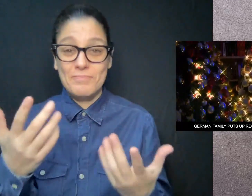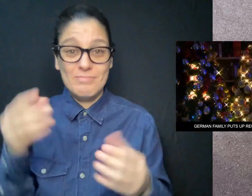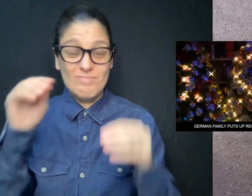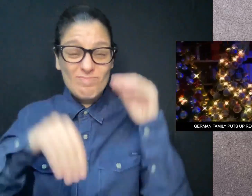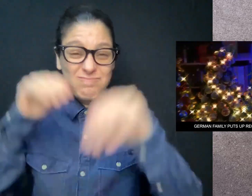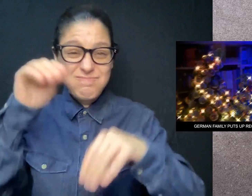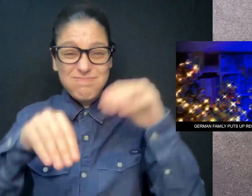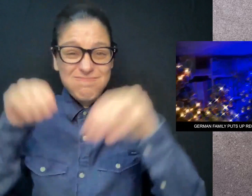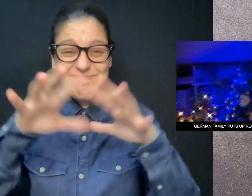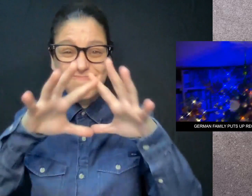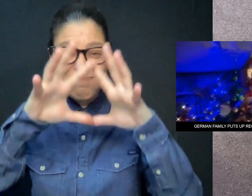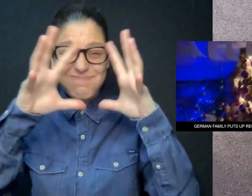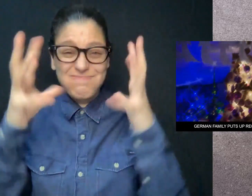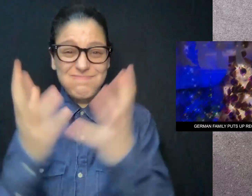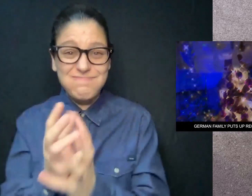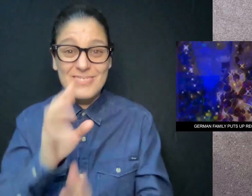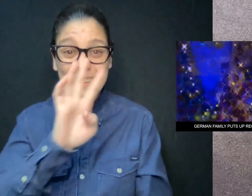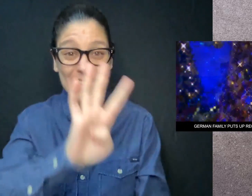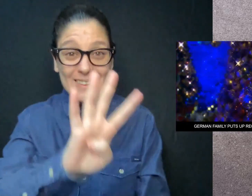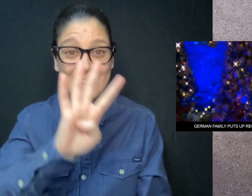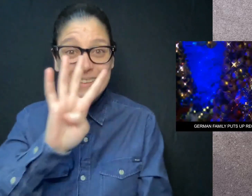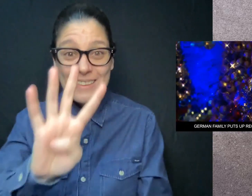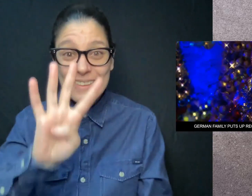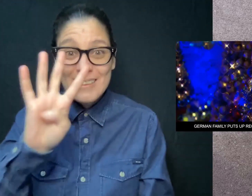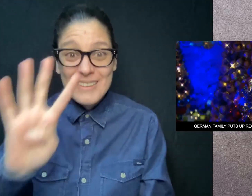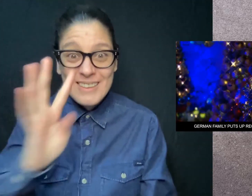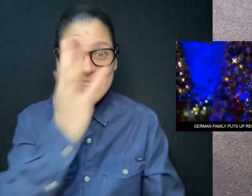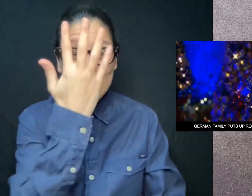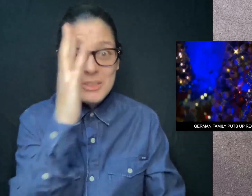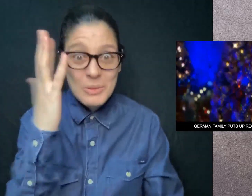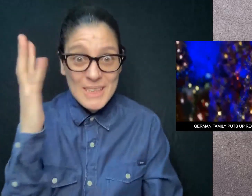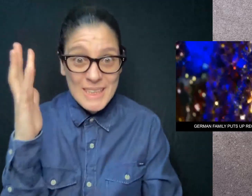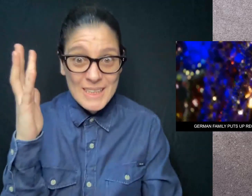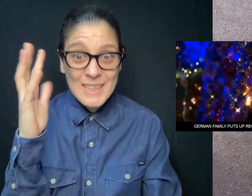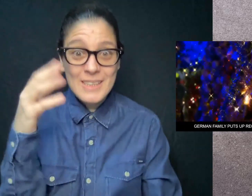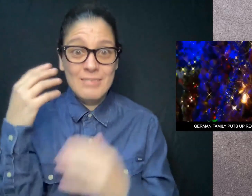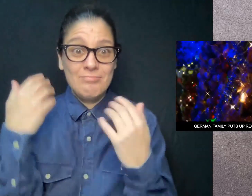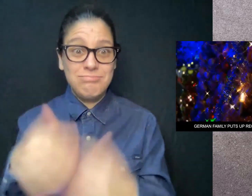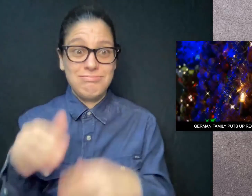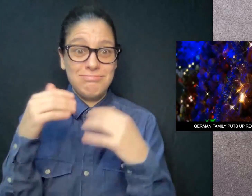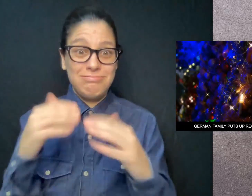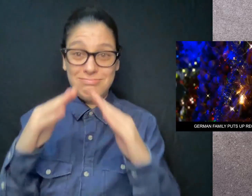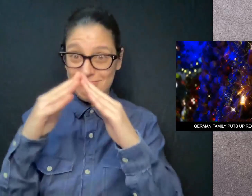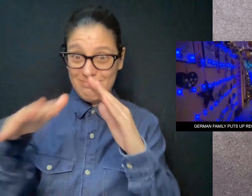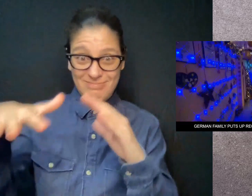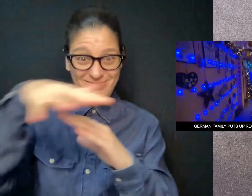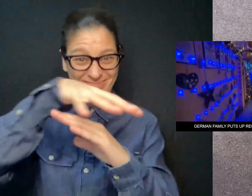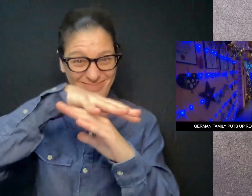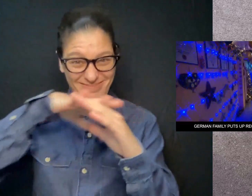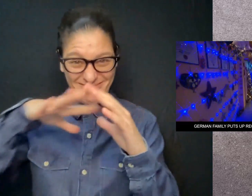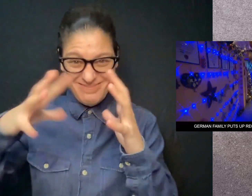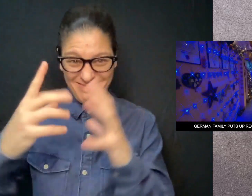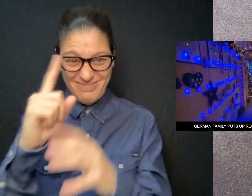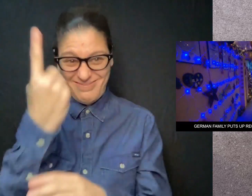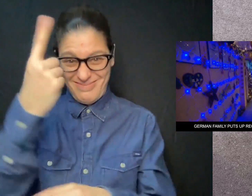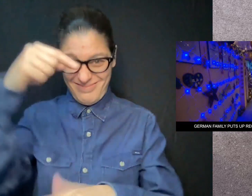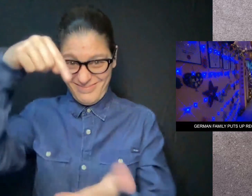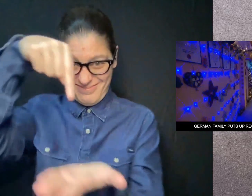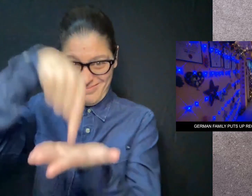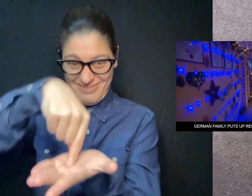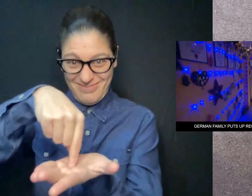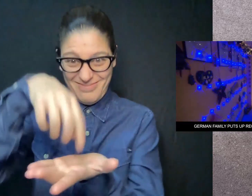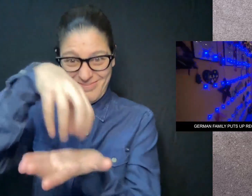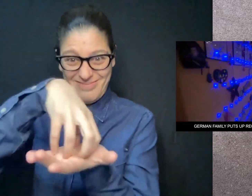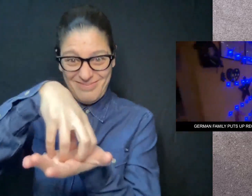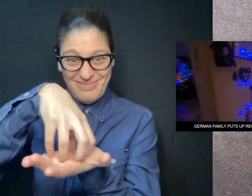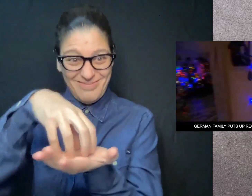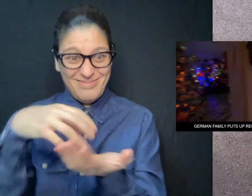Christmas season they have 444 decorated Christmas trees in and around their home